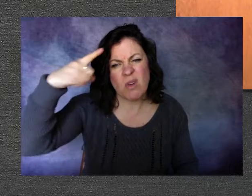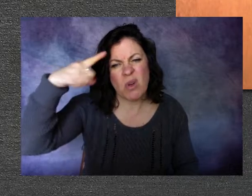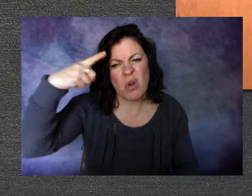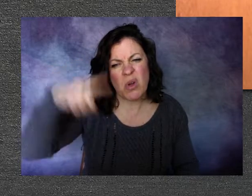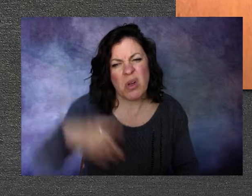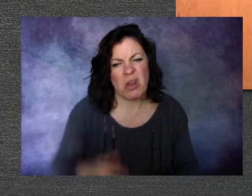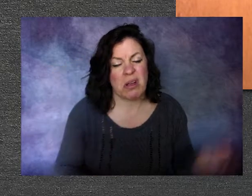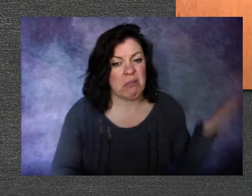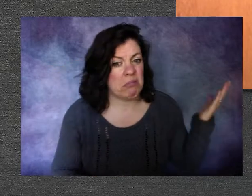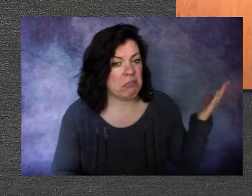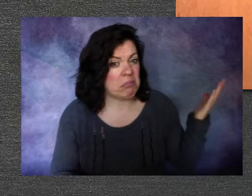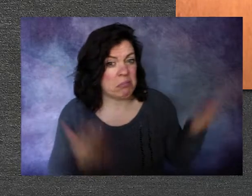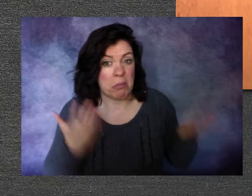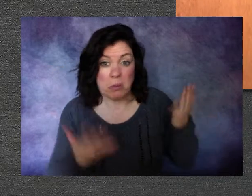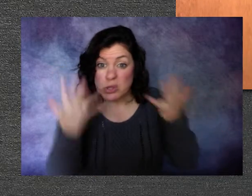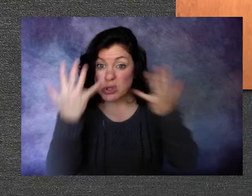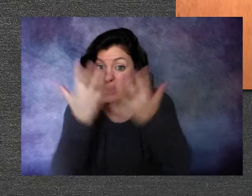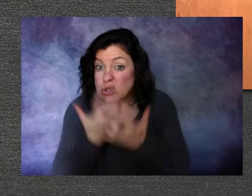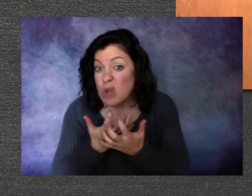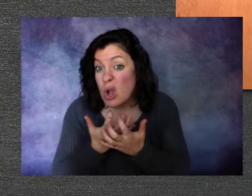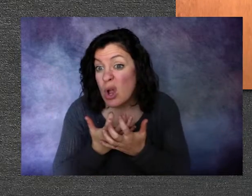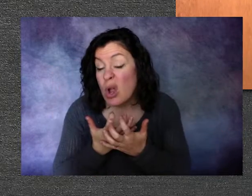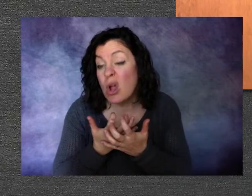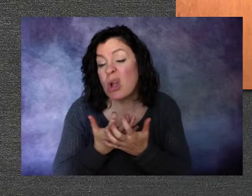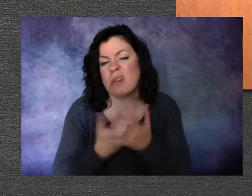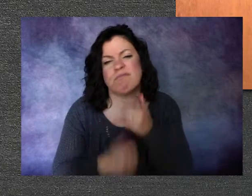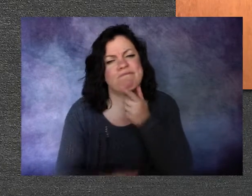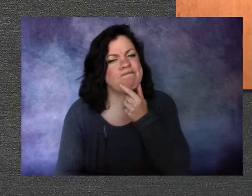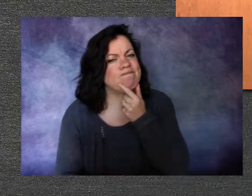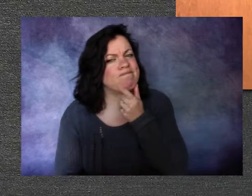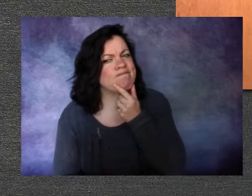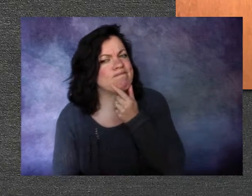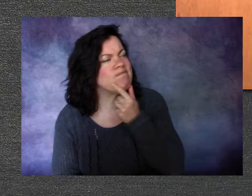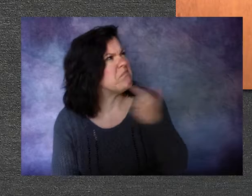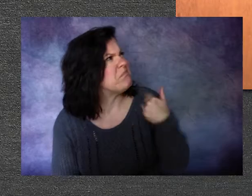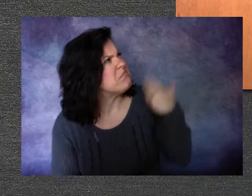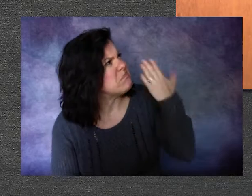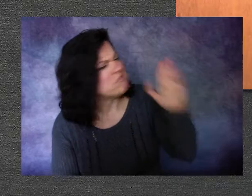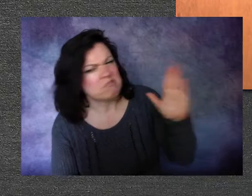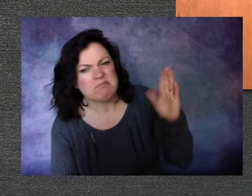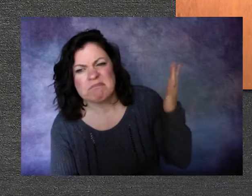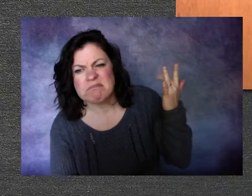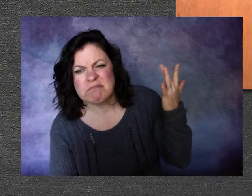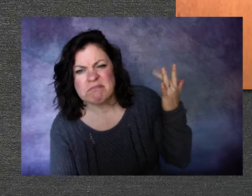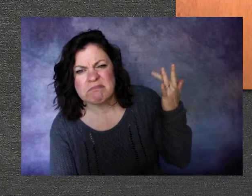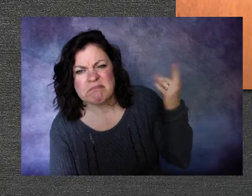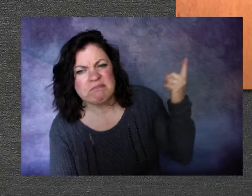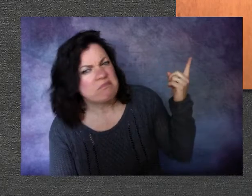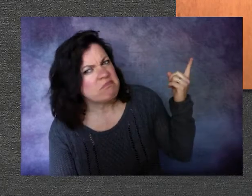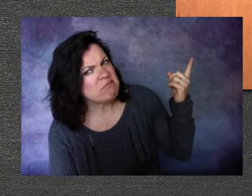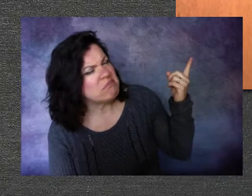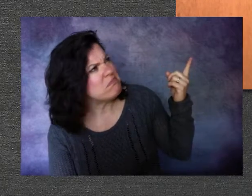Maybe wherever he is, it's dark or maybe... I don't know! What do you think, friends?